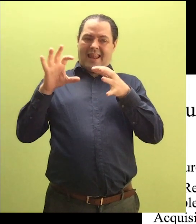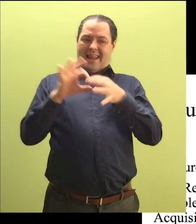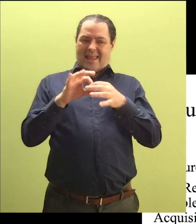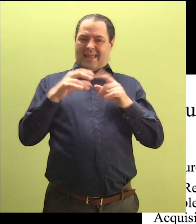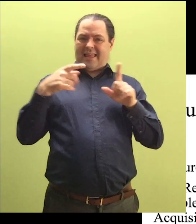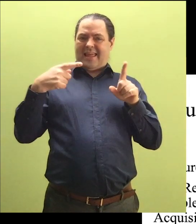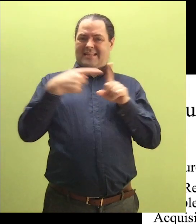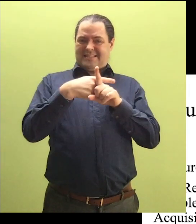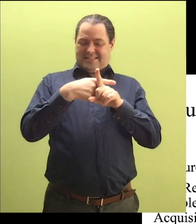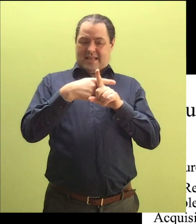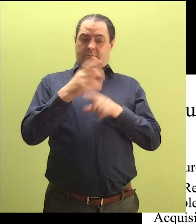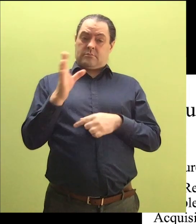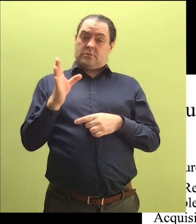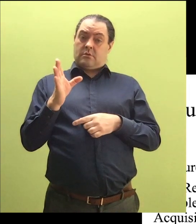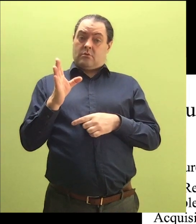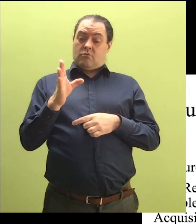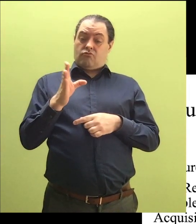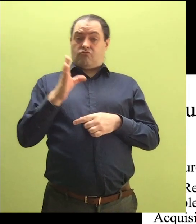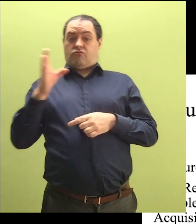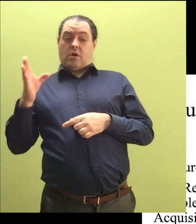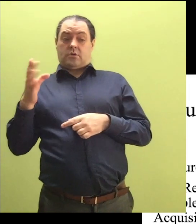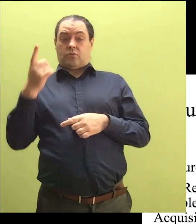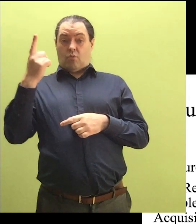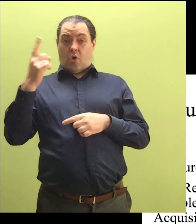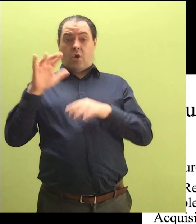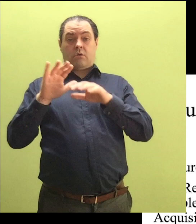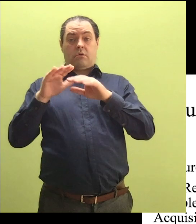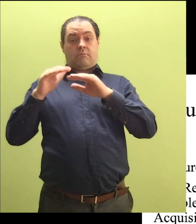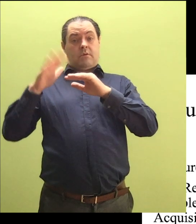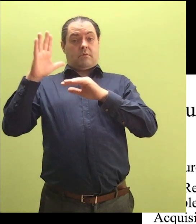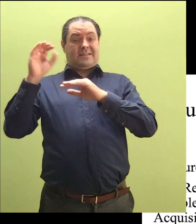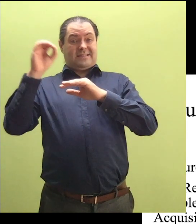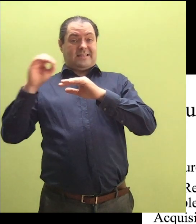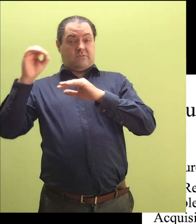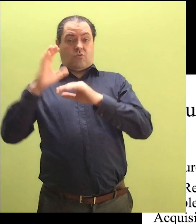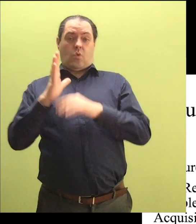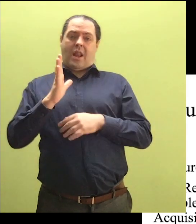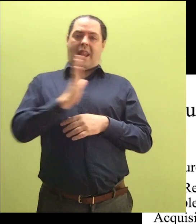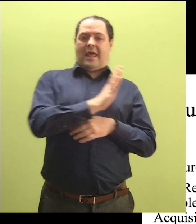0, and leftwards if the effect is below 0. The effect shown in